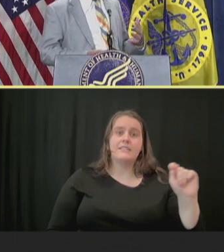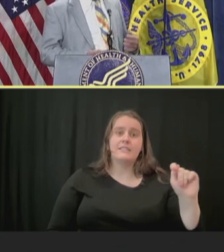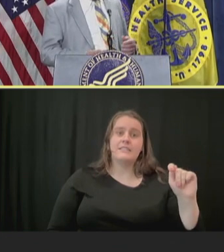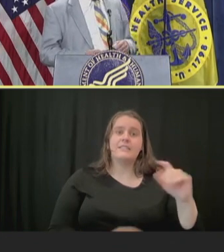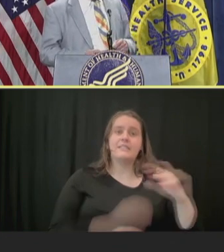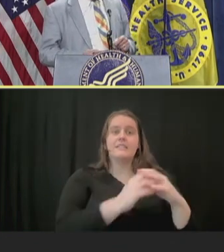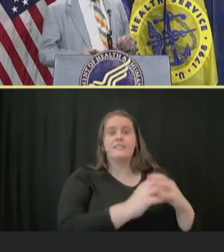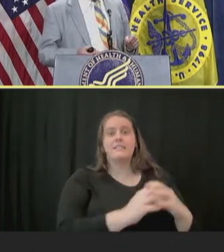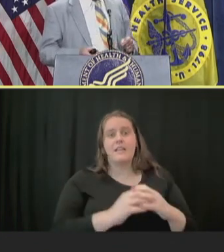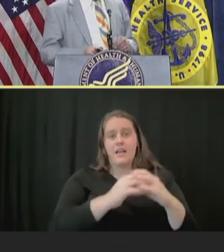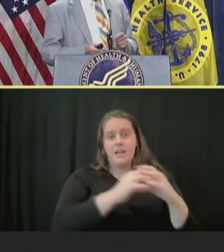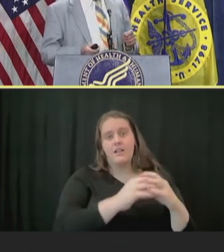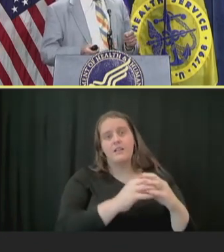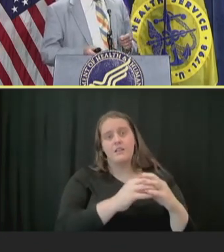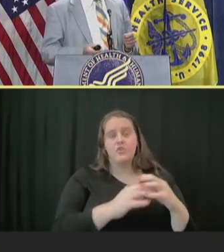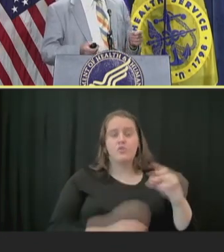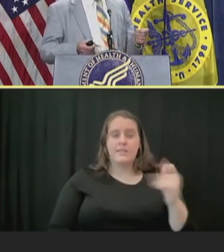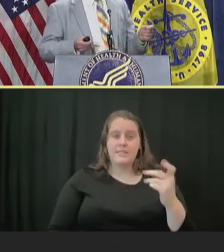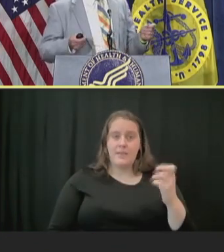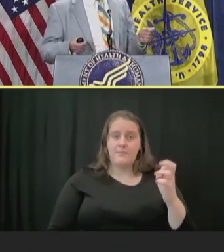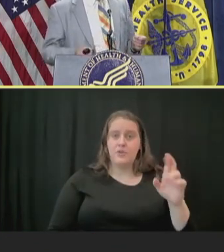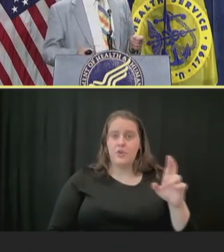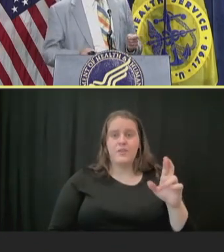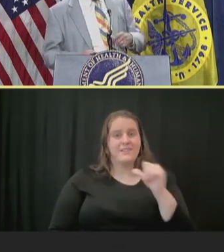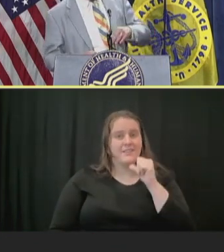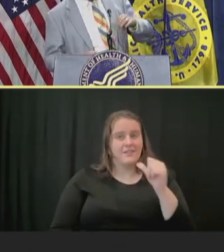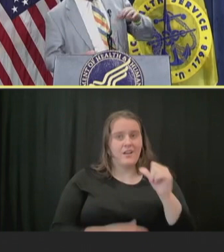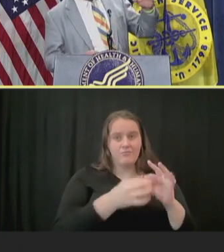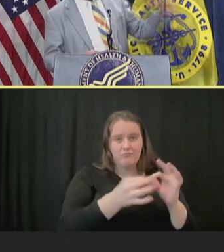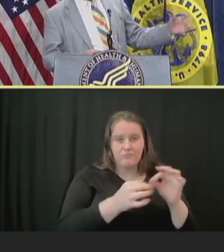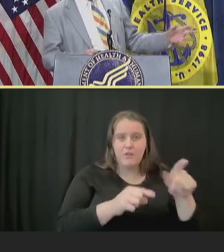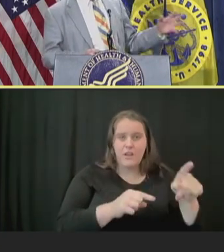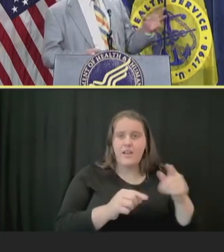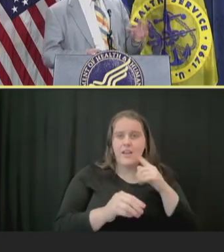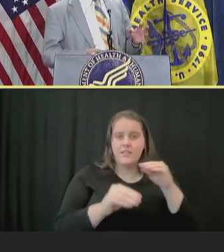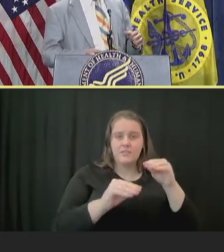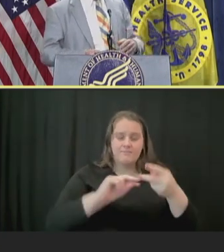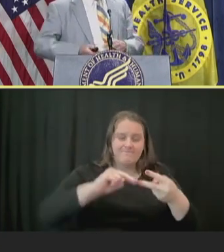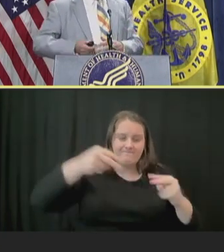T cell that's rearranging two separate genes. Other than the alpha and beta, there's a gamma